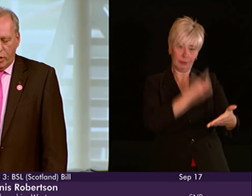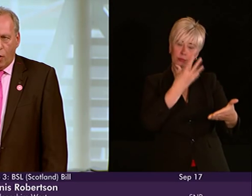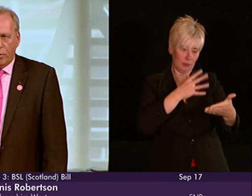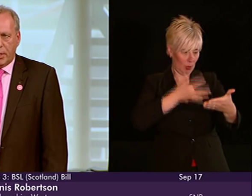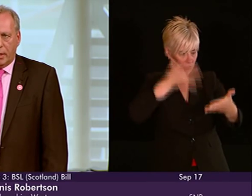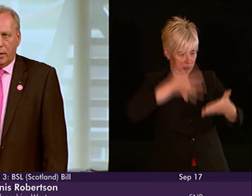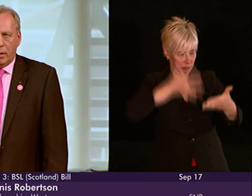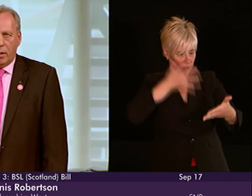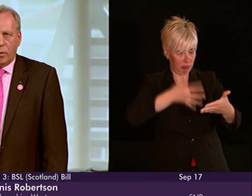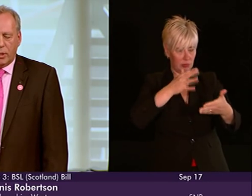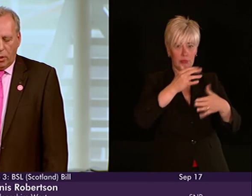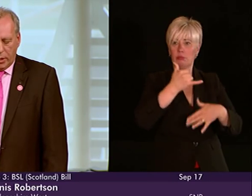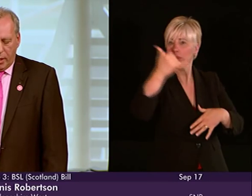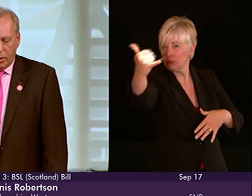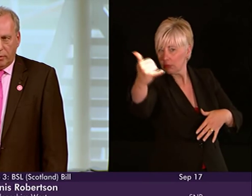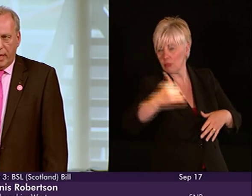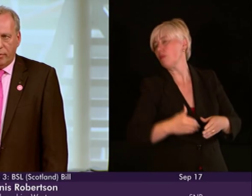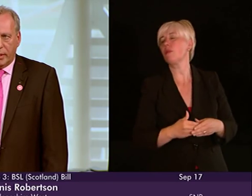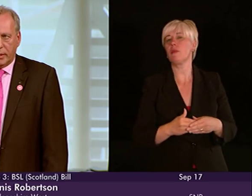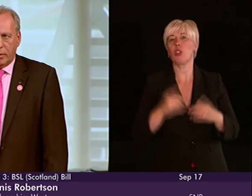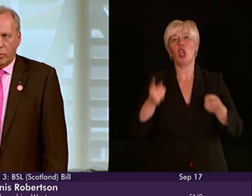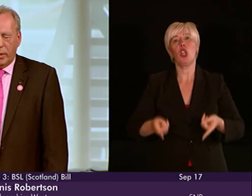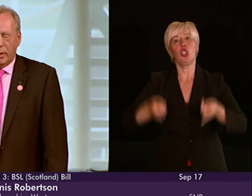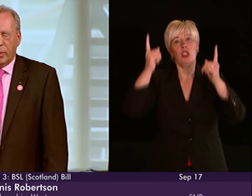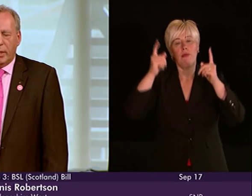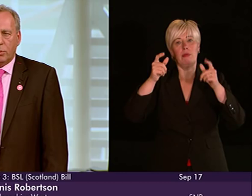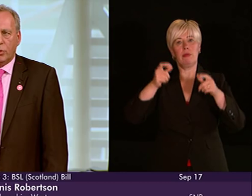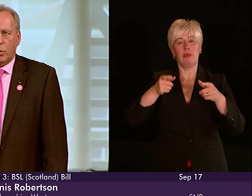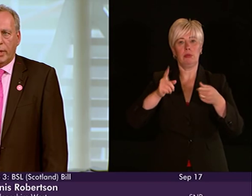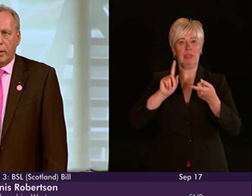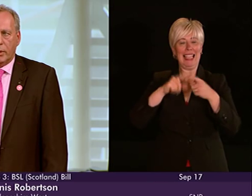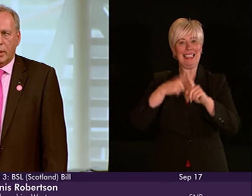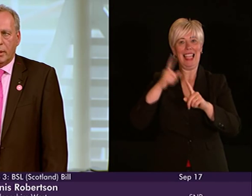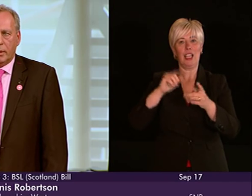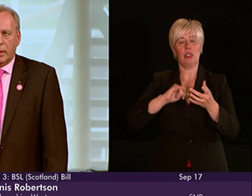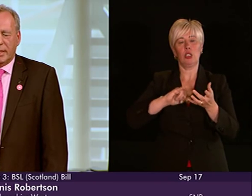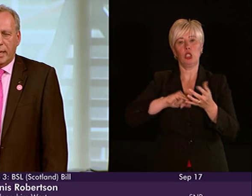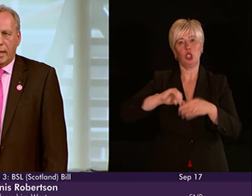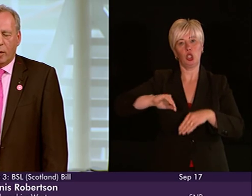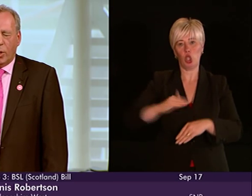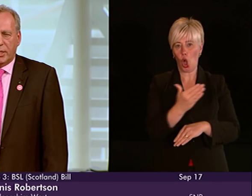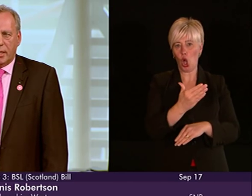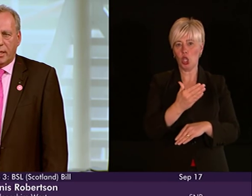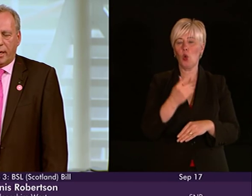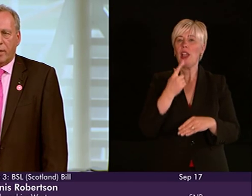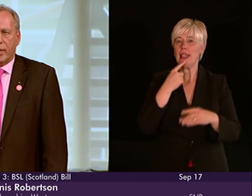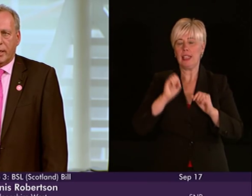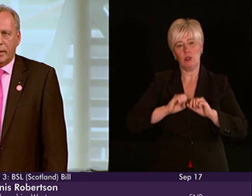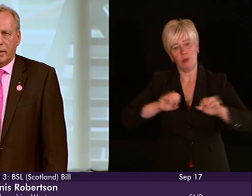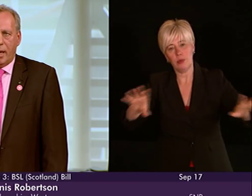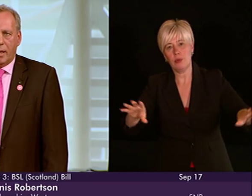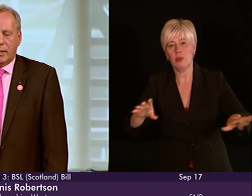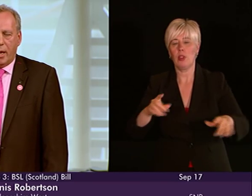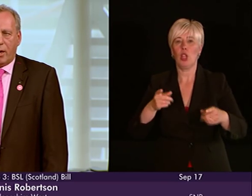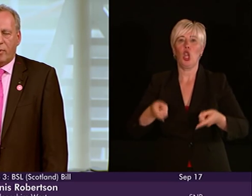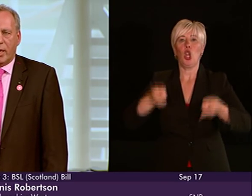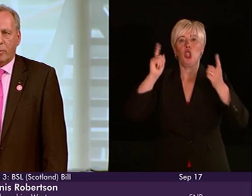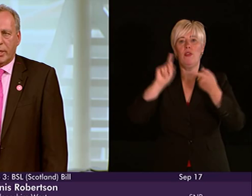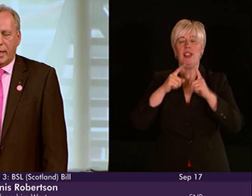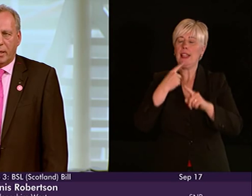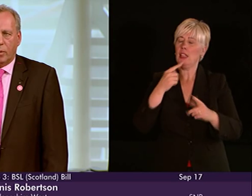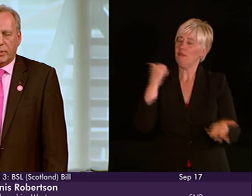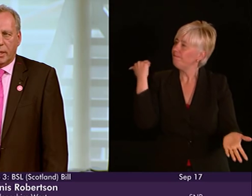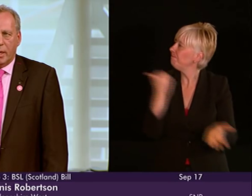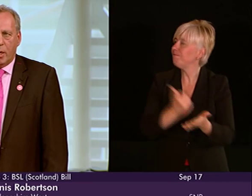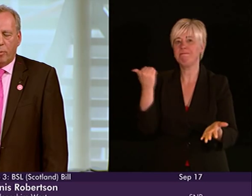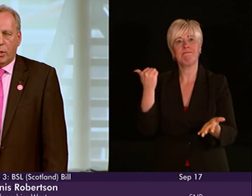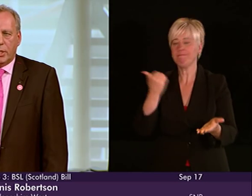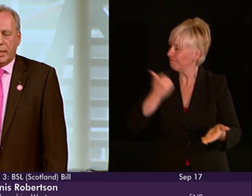the chief officer at the Scottish Council on Deafness said that it was “terrific”.